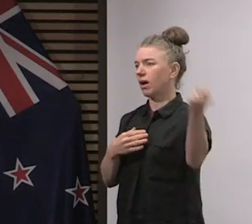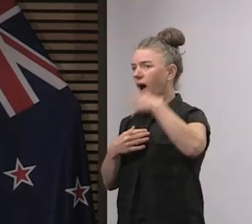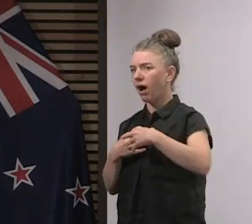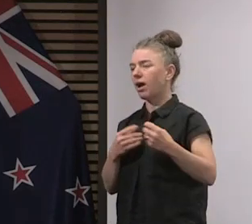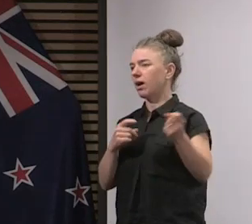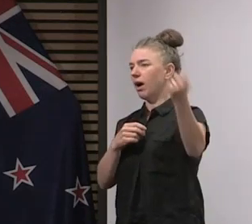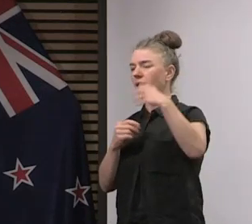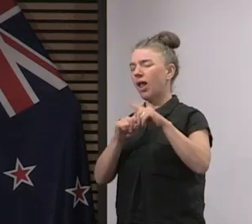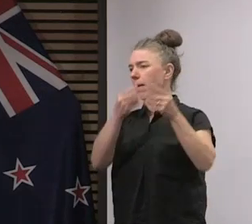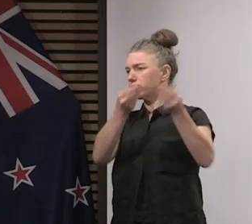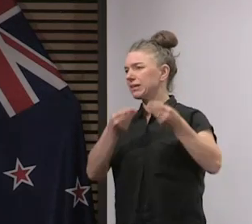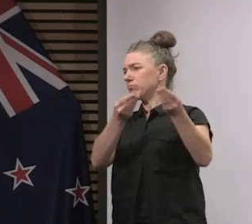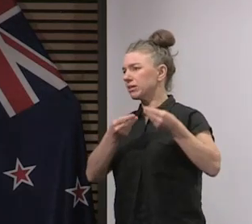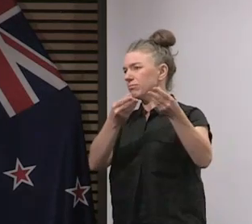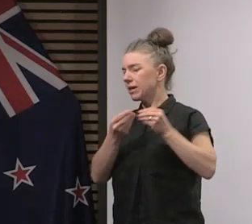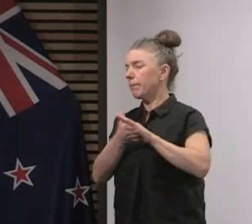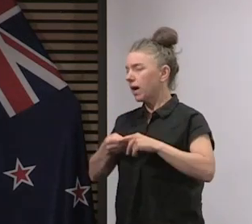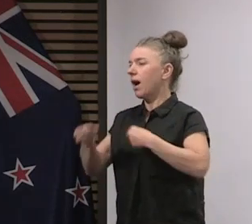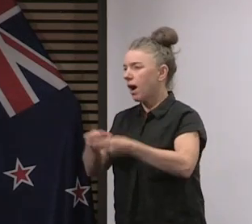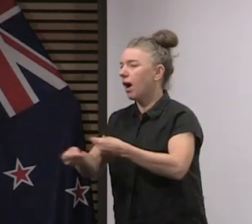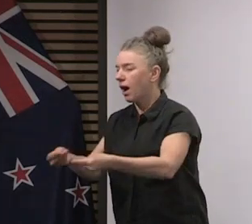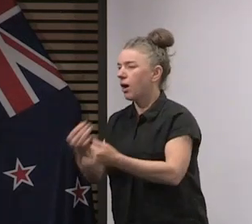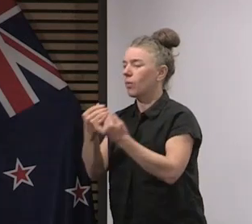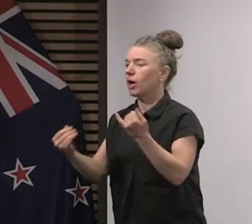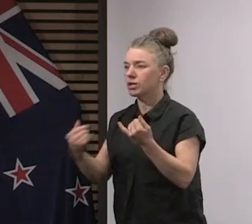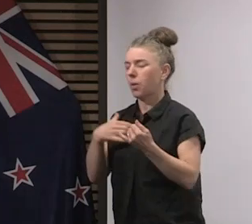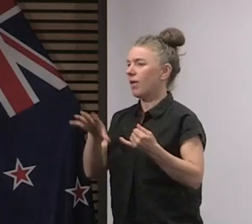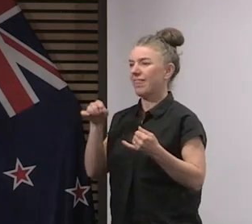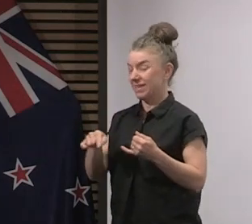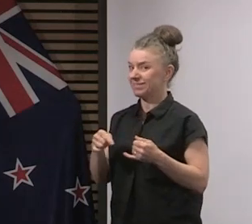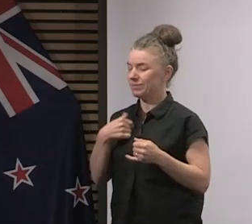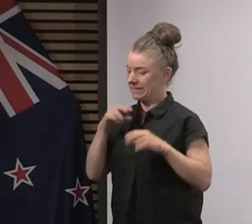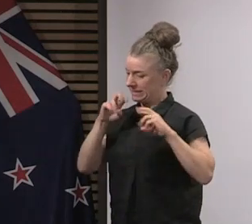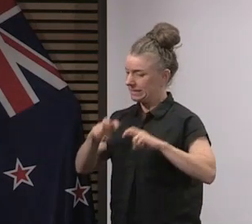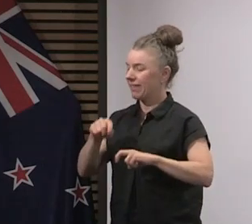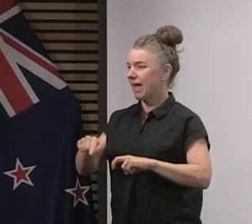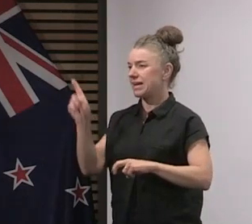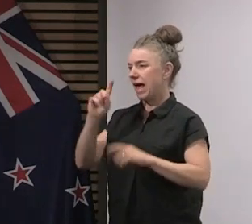at the boarder to keep us safe and to stop that growth in imported cases and then